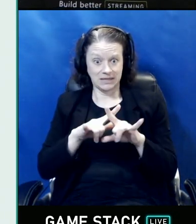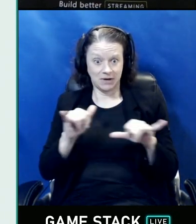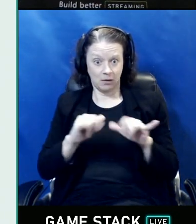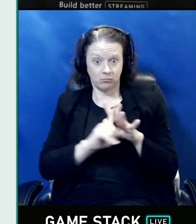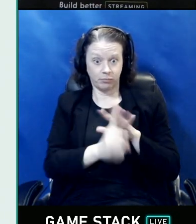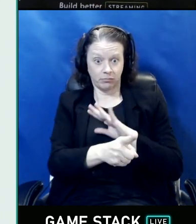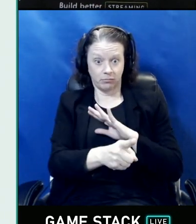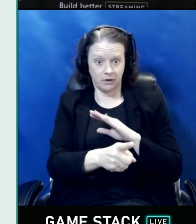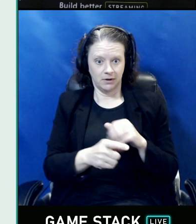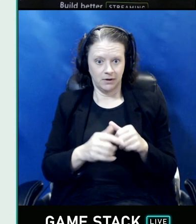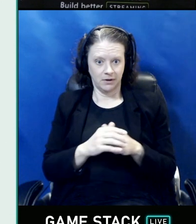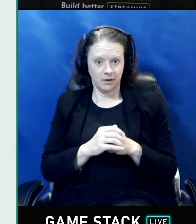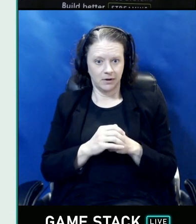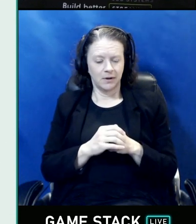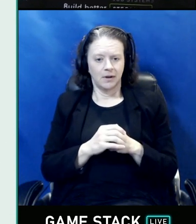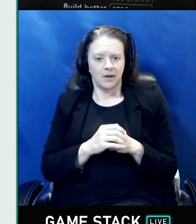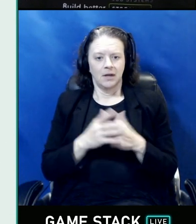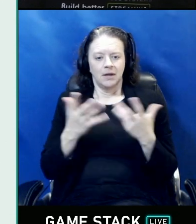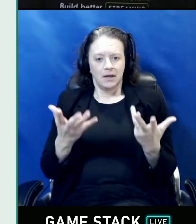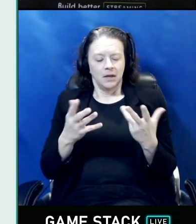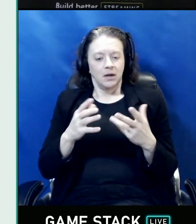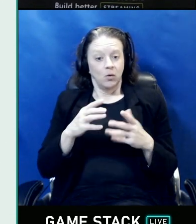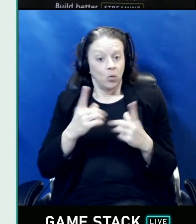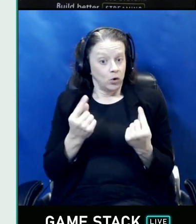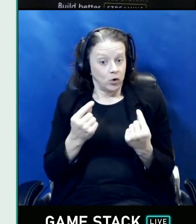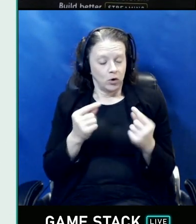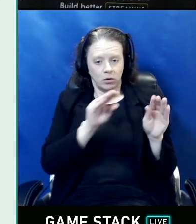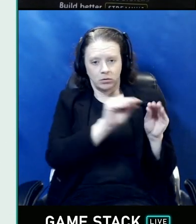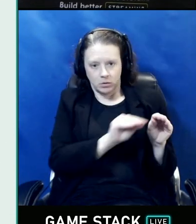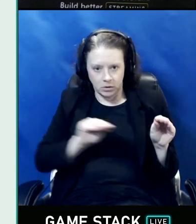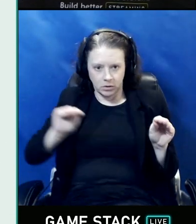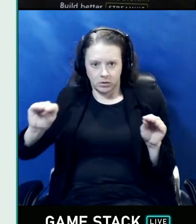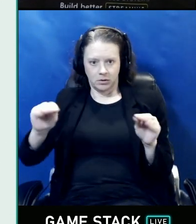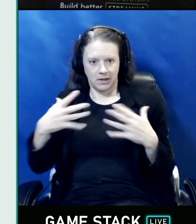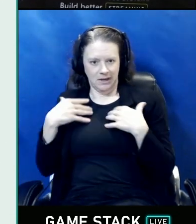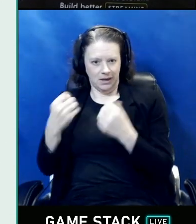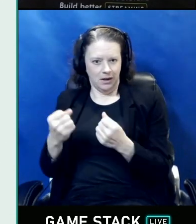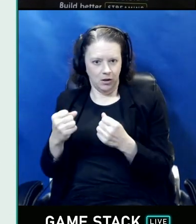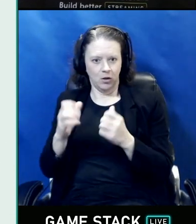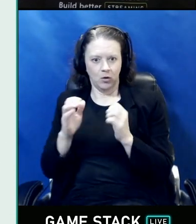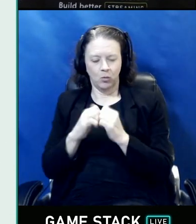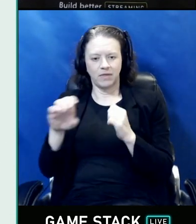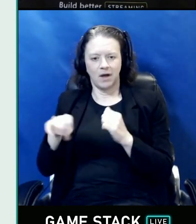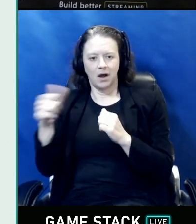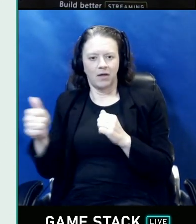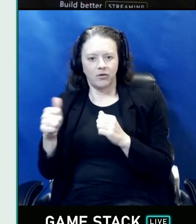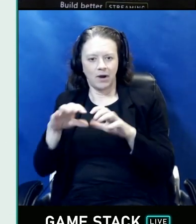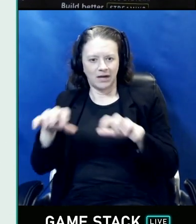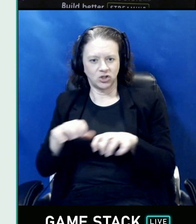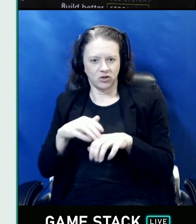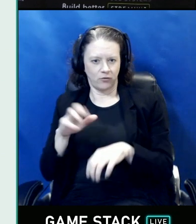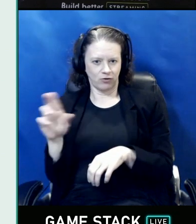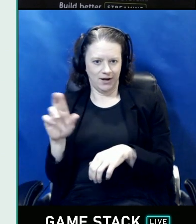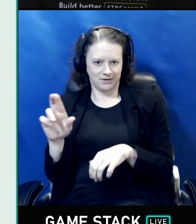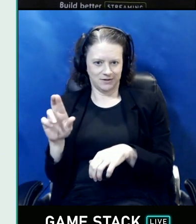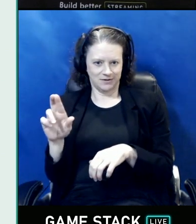The solution here was to move it over to the right side of the screen with the other actions. Now you can continue to use your left thumb to